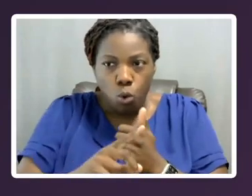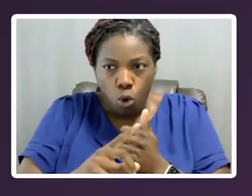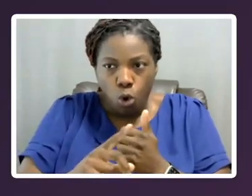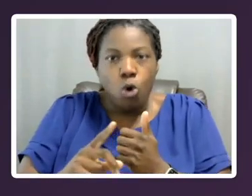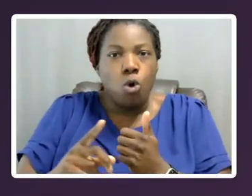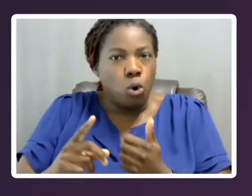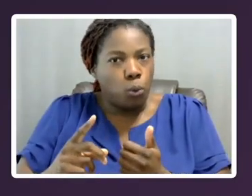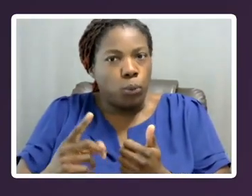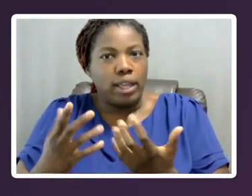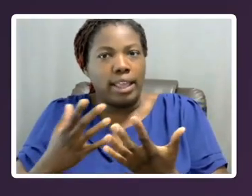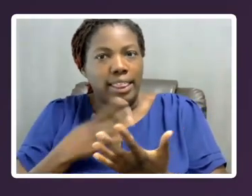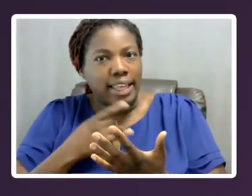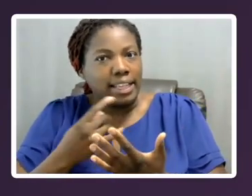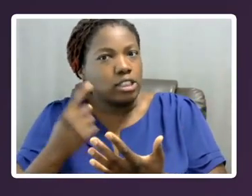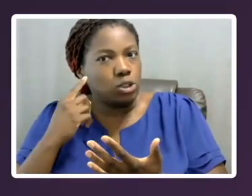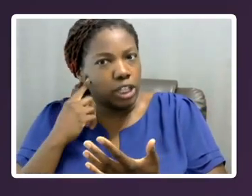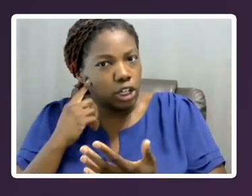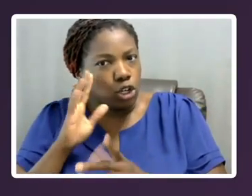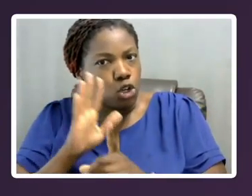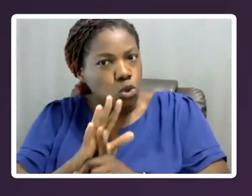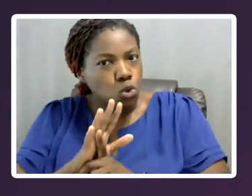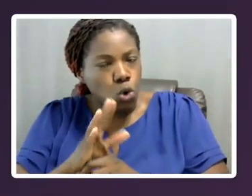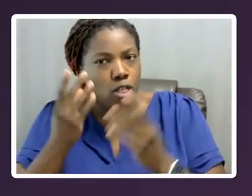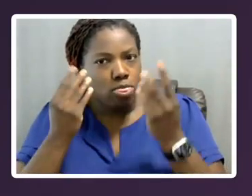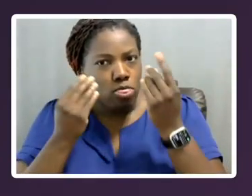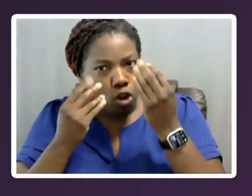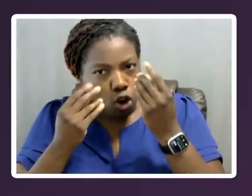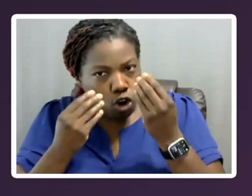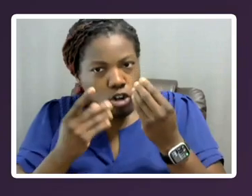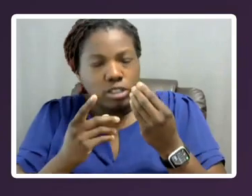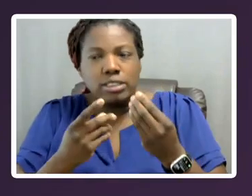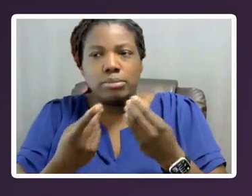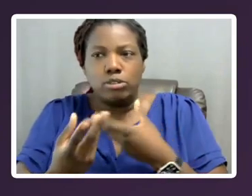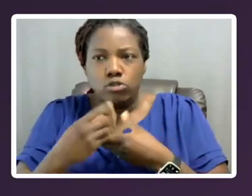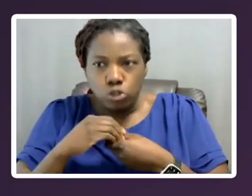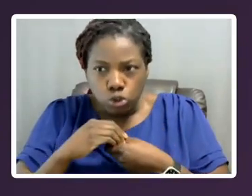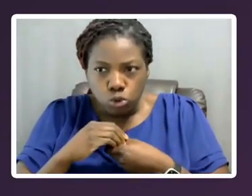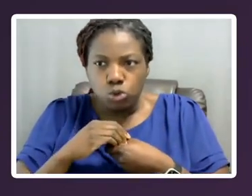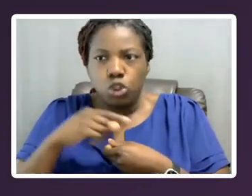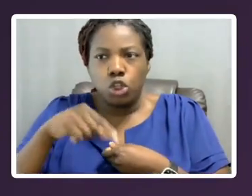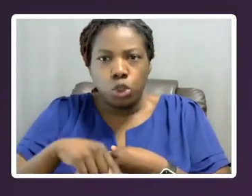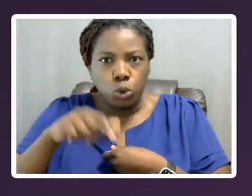thanks for engaging in the Q&A. And you know, we really appreciate the work you